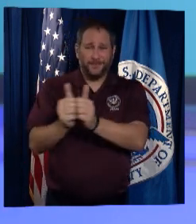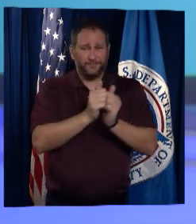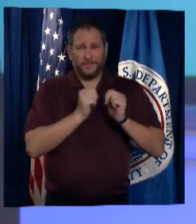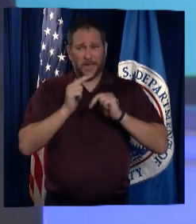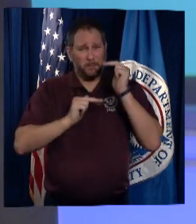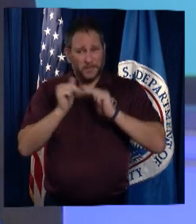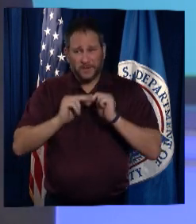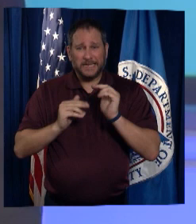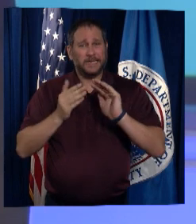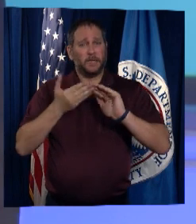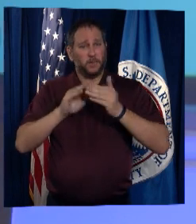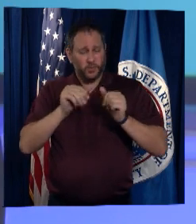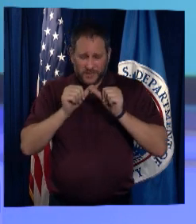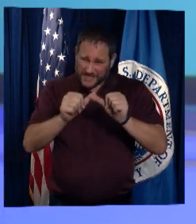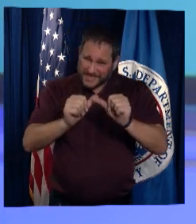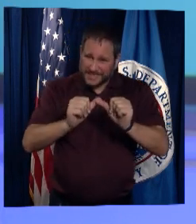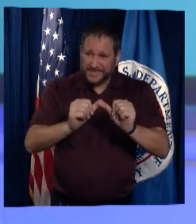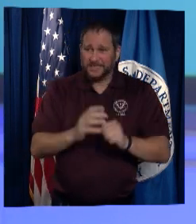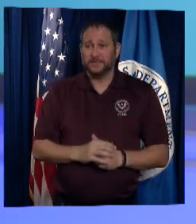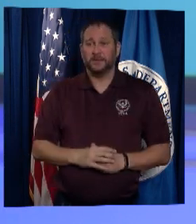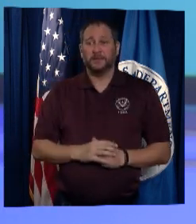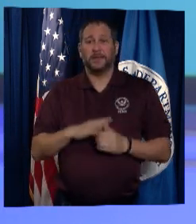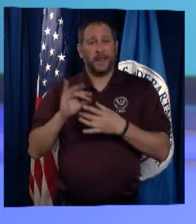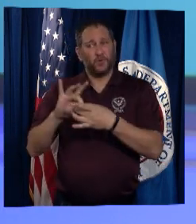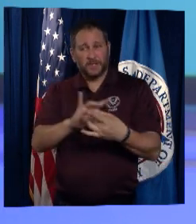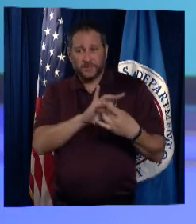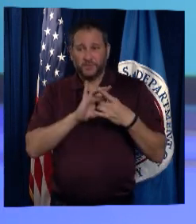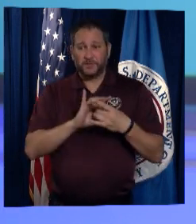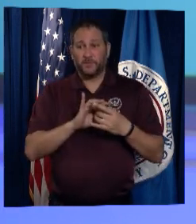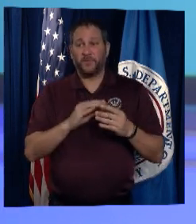a resource to their neighbor when the bad thing happens.